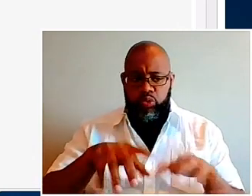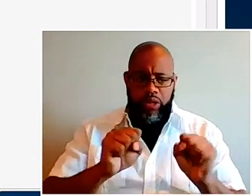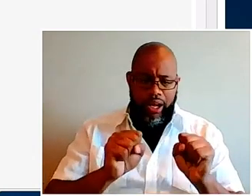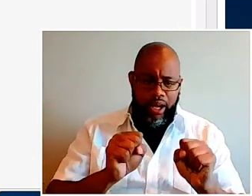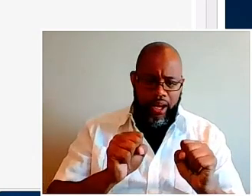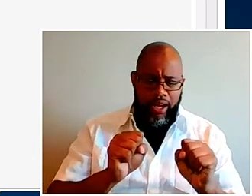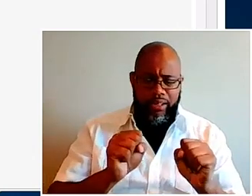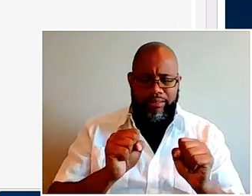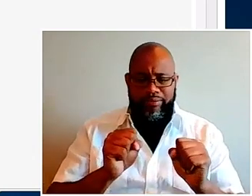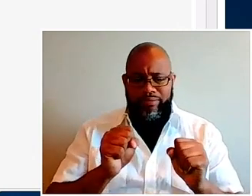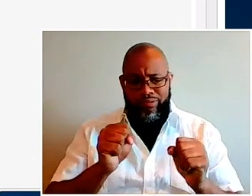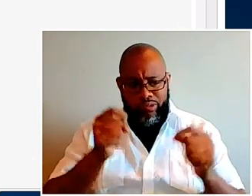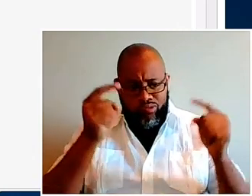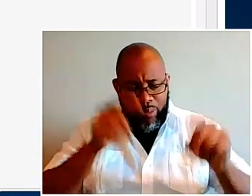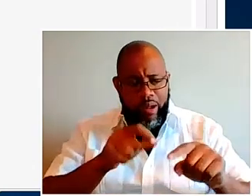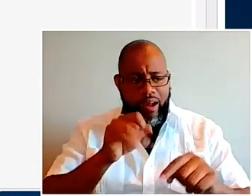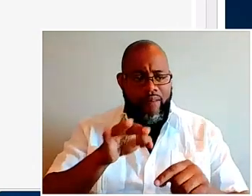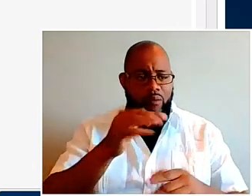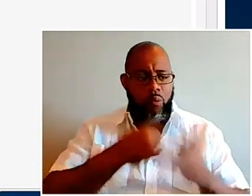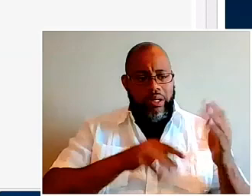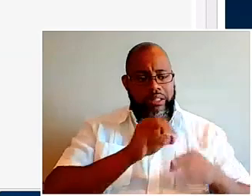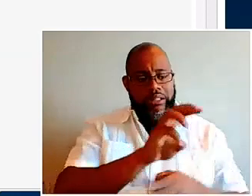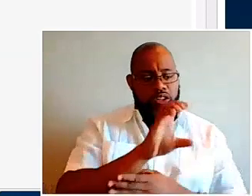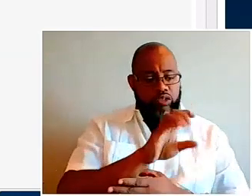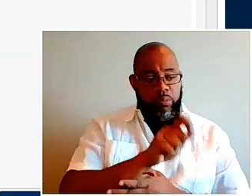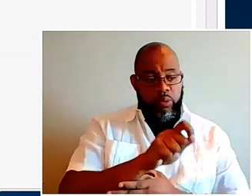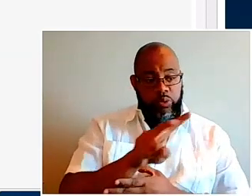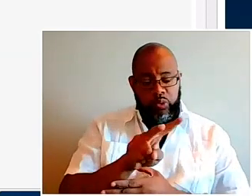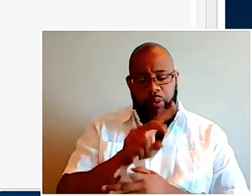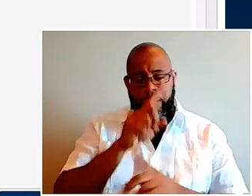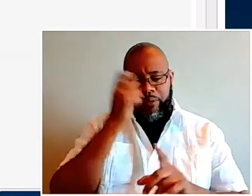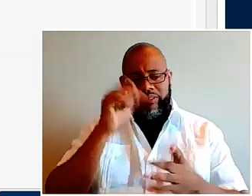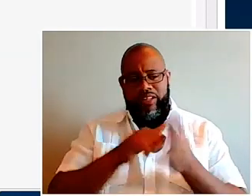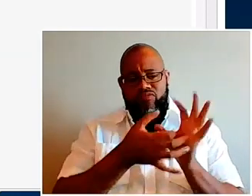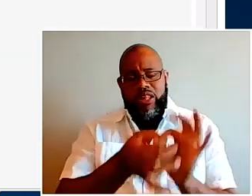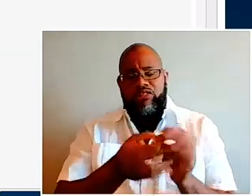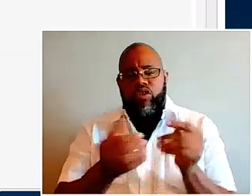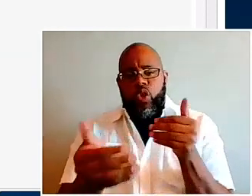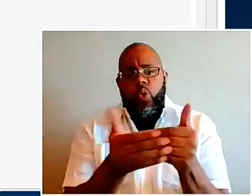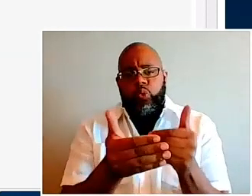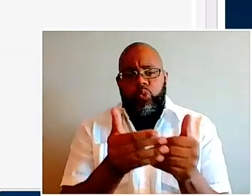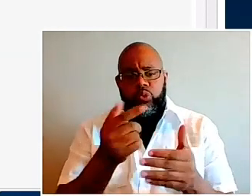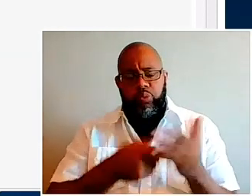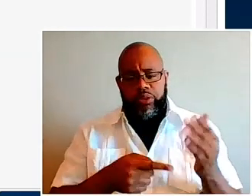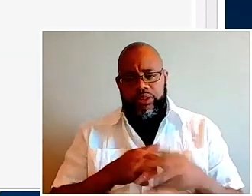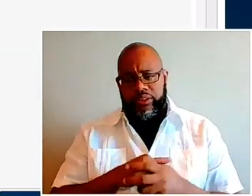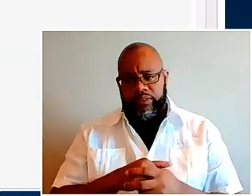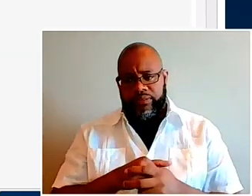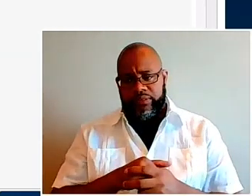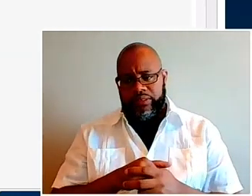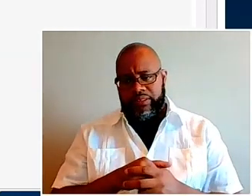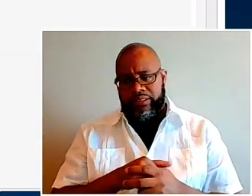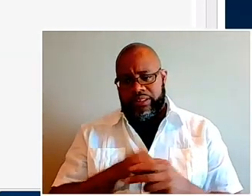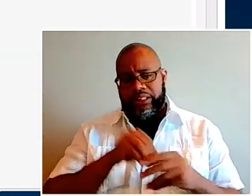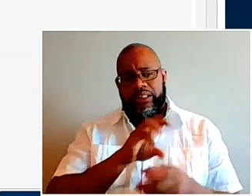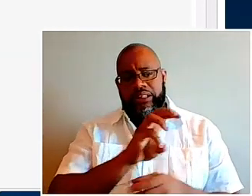consensus of just what's in 600.2, because it relates so closely to what's in 600.9